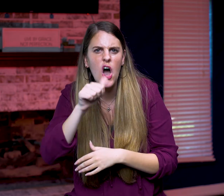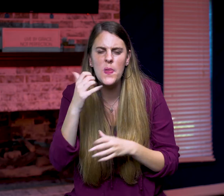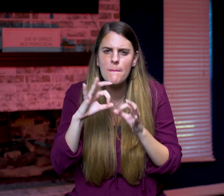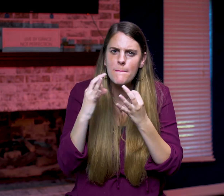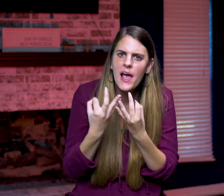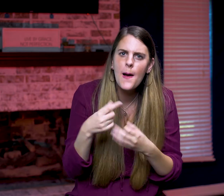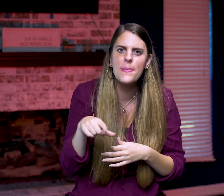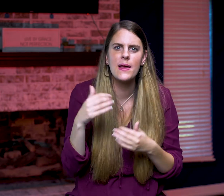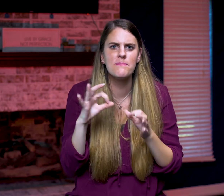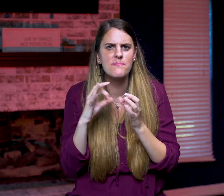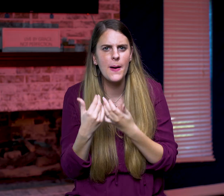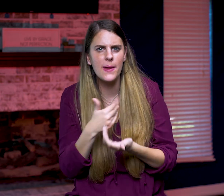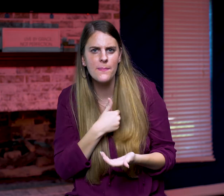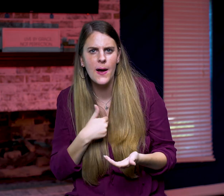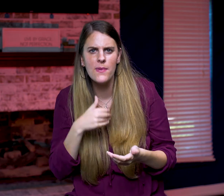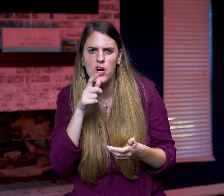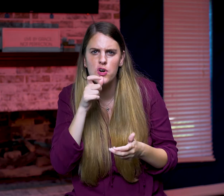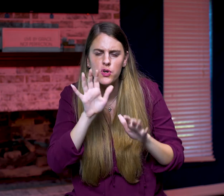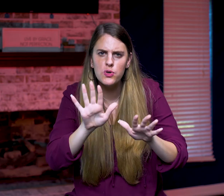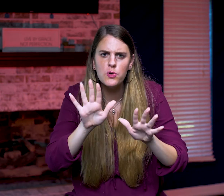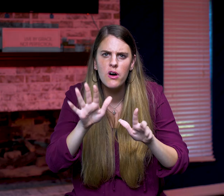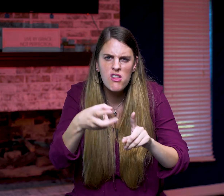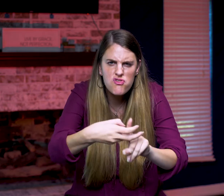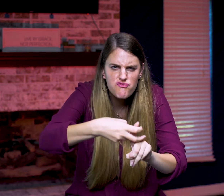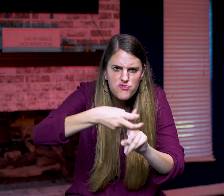and even over friends and family members